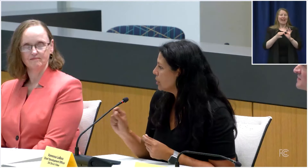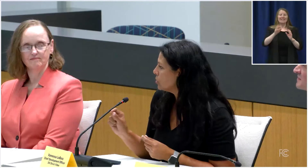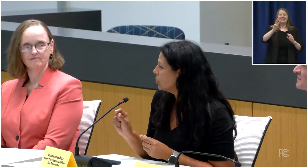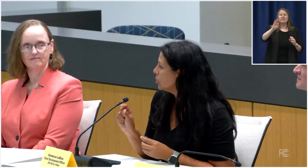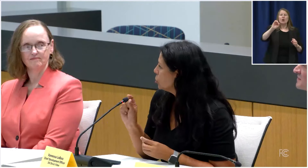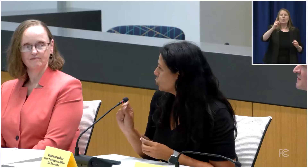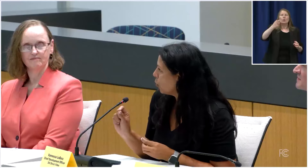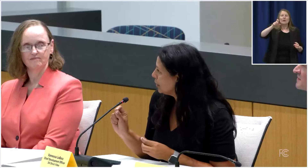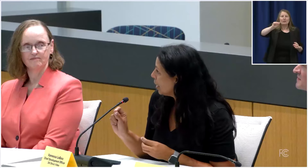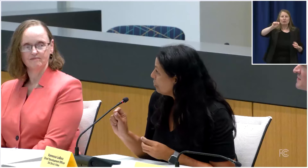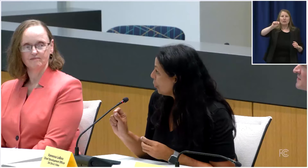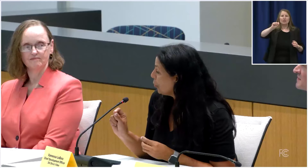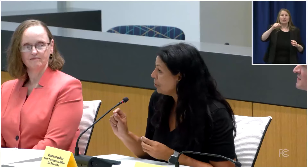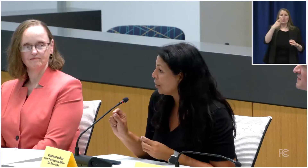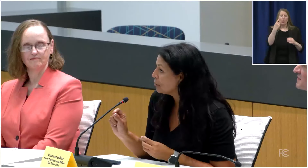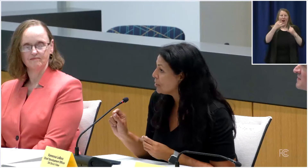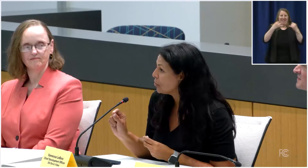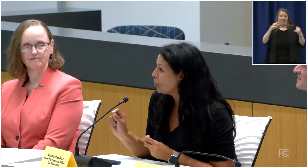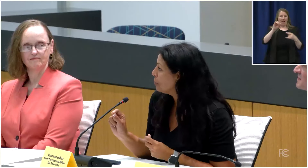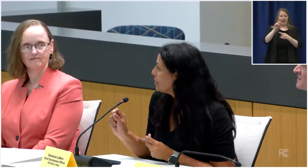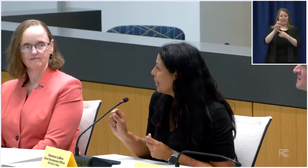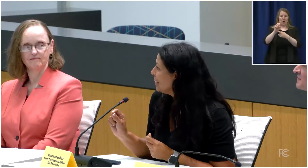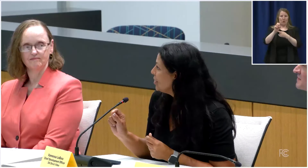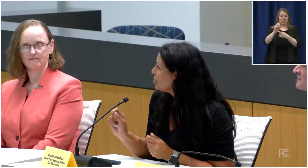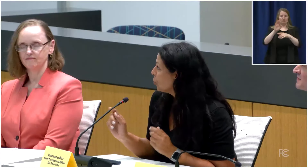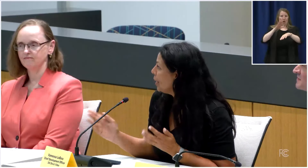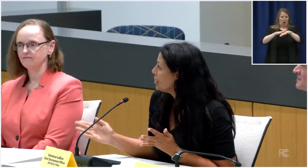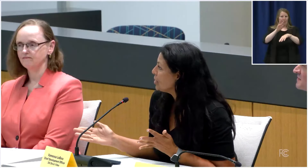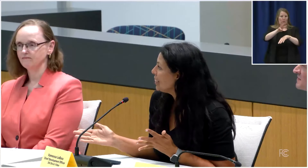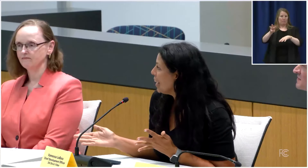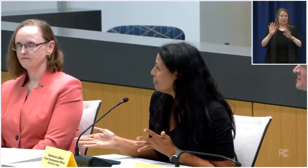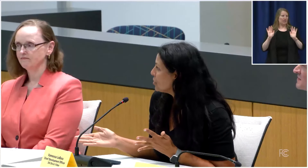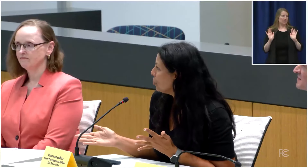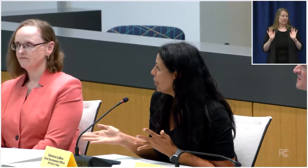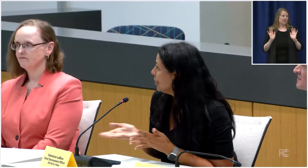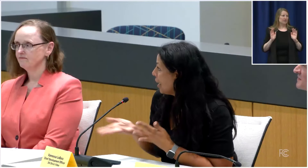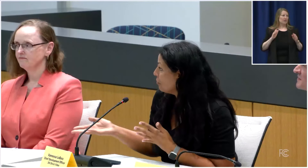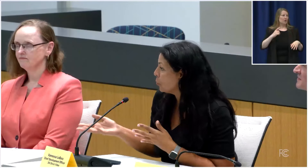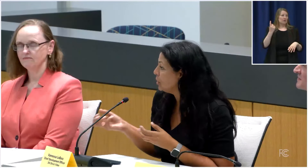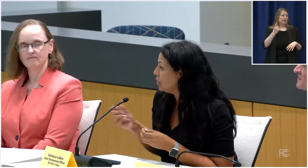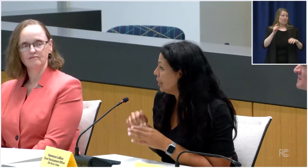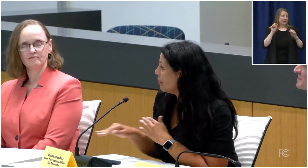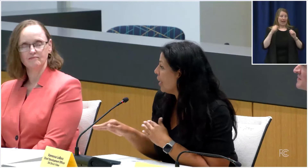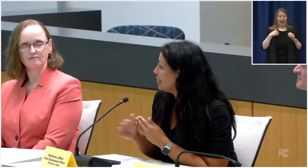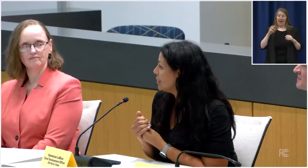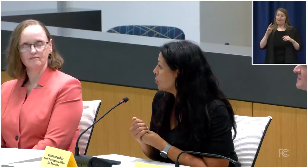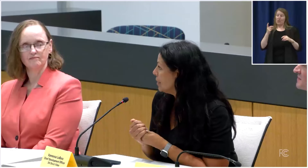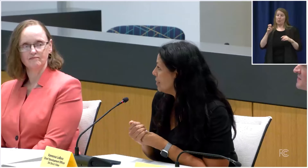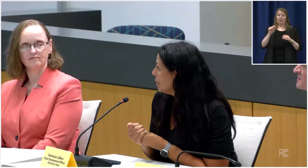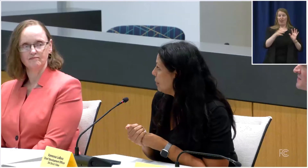WE'VE DESIGNED HAS NO DOWNLOADS AND ALL IT DOES TO CONNECT THE WIDGET, WHICH IS EXTERNAL, IS JUST ONE LINE